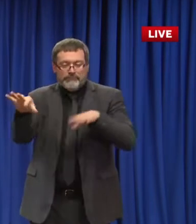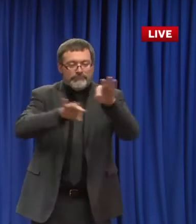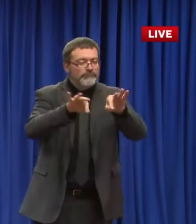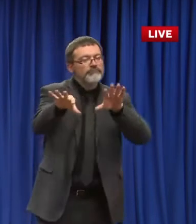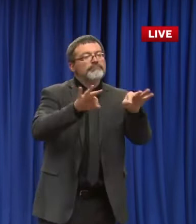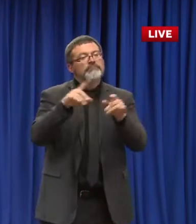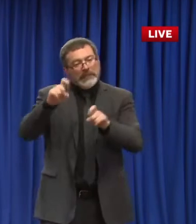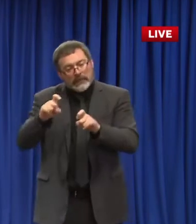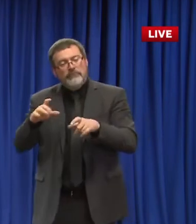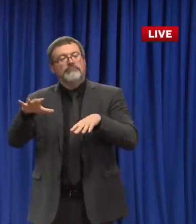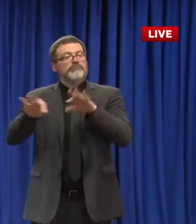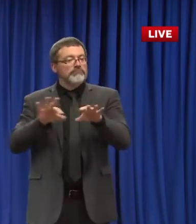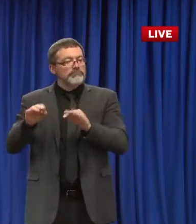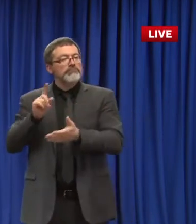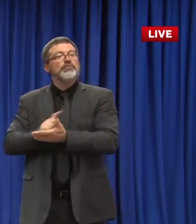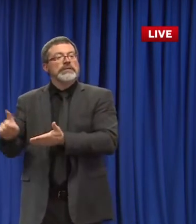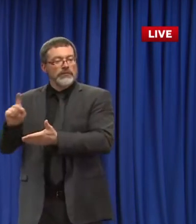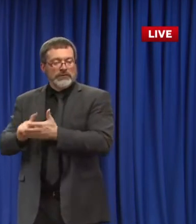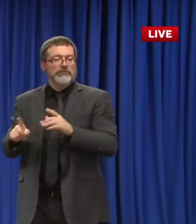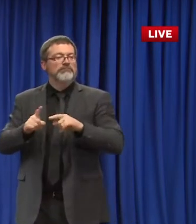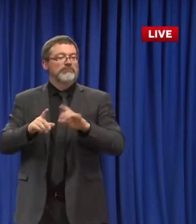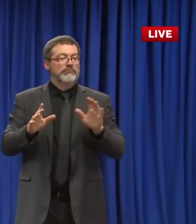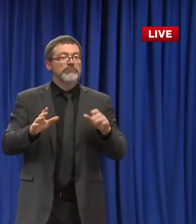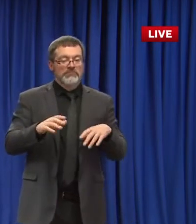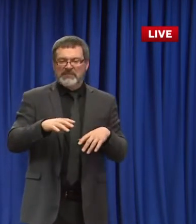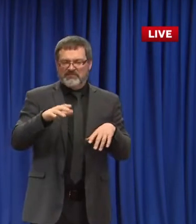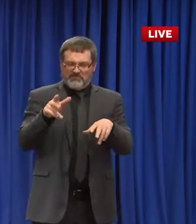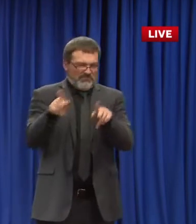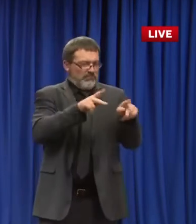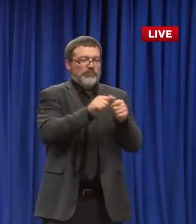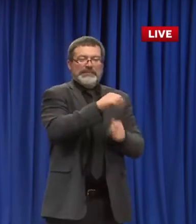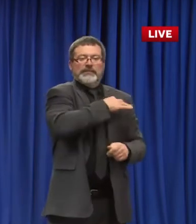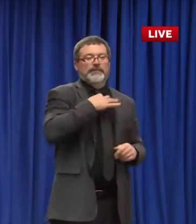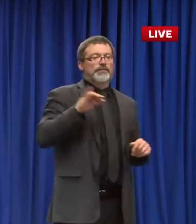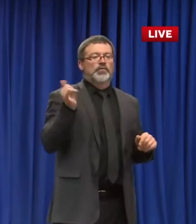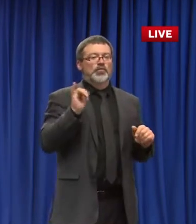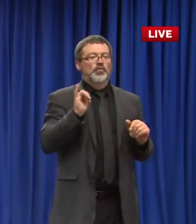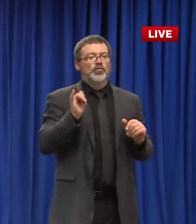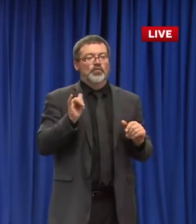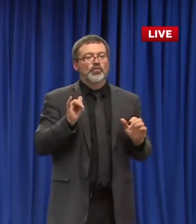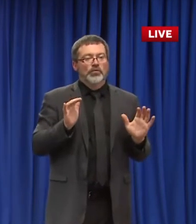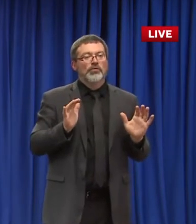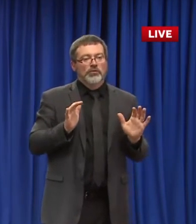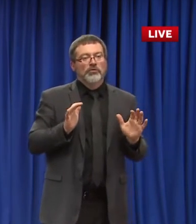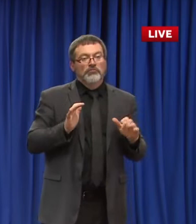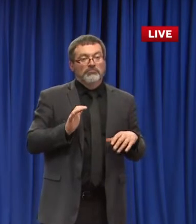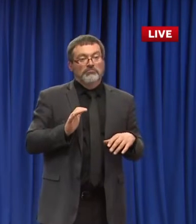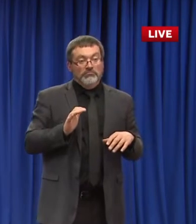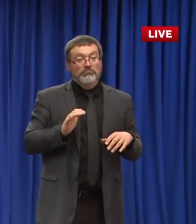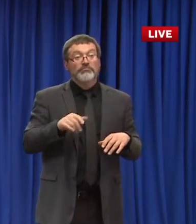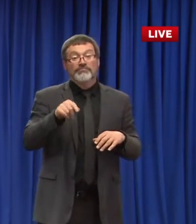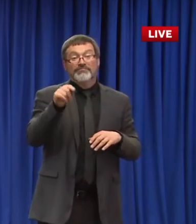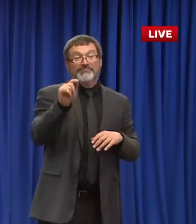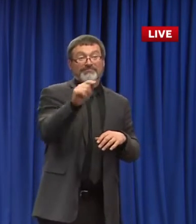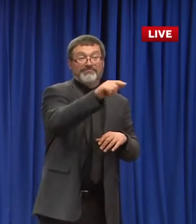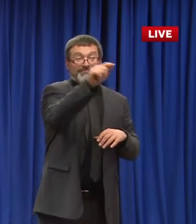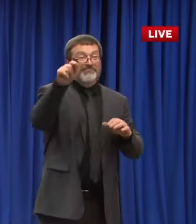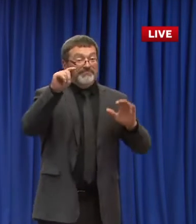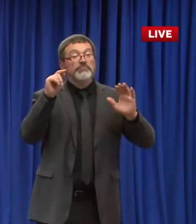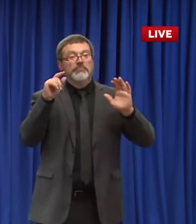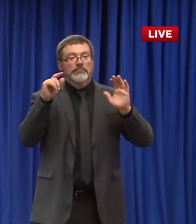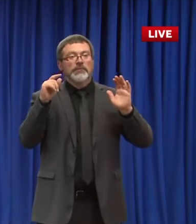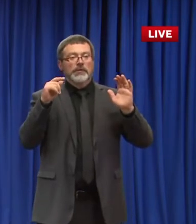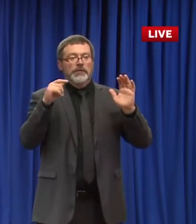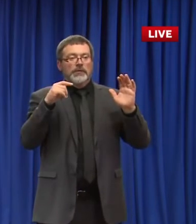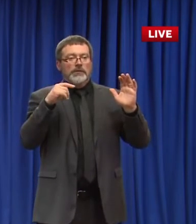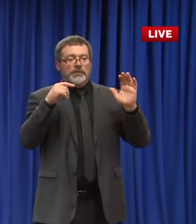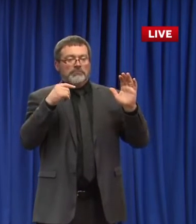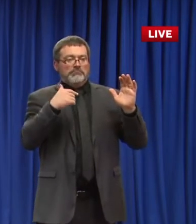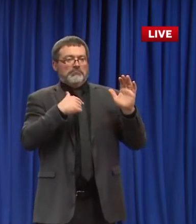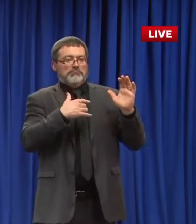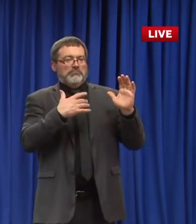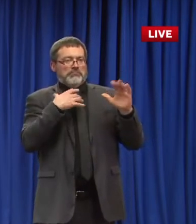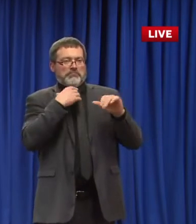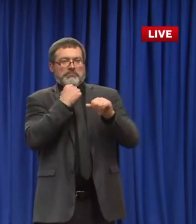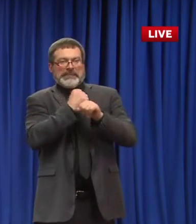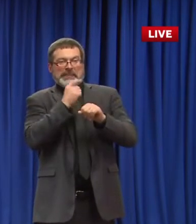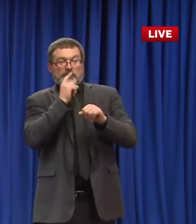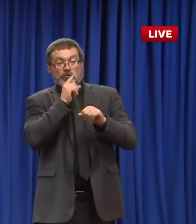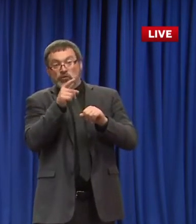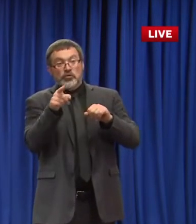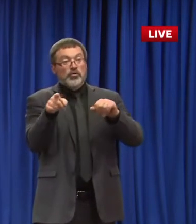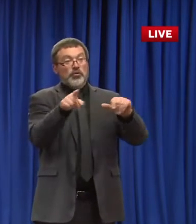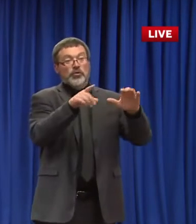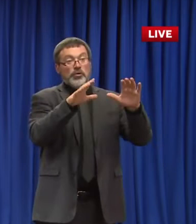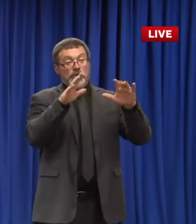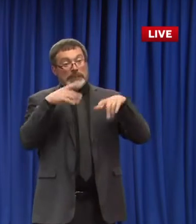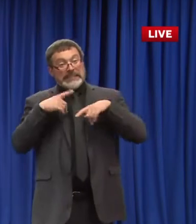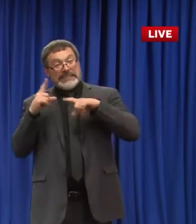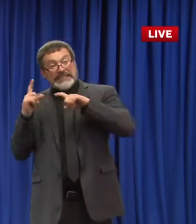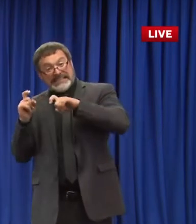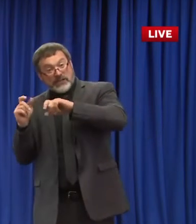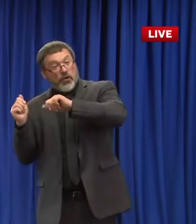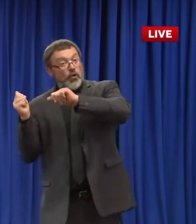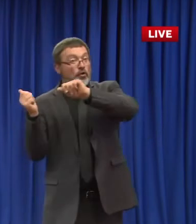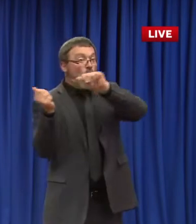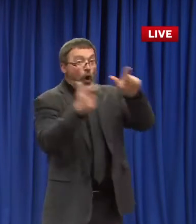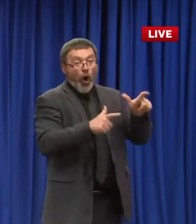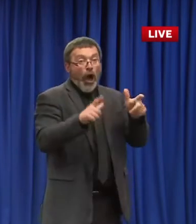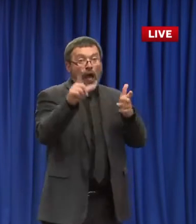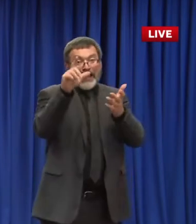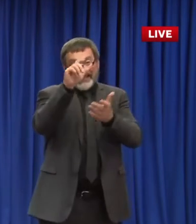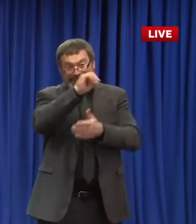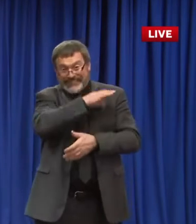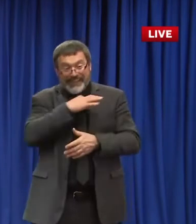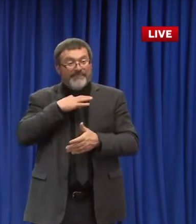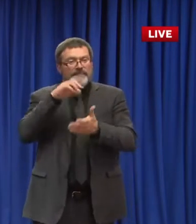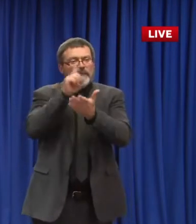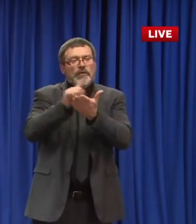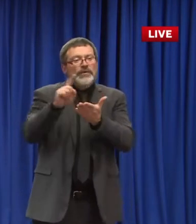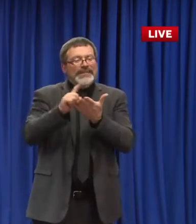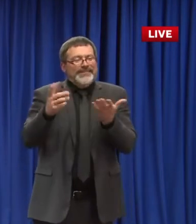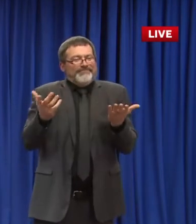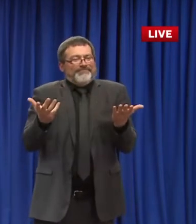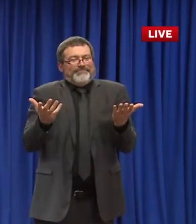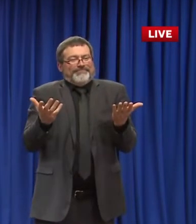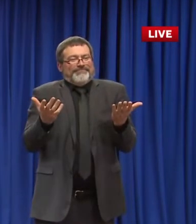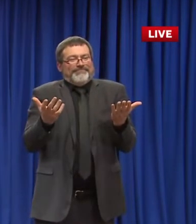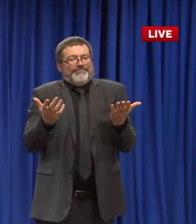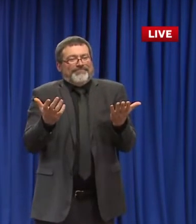I’M IN EVERY NURSING HOME AND THEN A TESTING OF THE STAFF SO THE FACILITIES THEMSELVES WILL WILL HAVE THE DECISION TO MAKE ON WHETHER THEY’RE GOING TO TEST EVERY SINGLE STAFF EVERY WEEK.